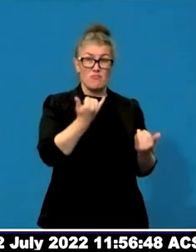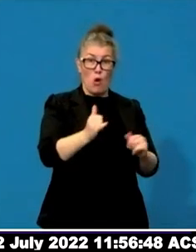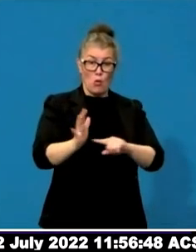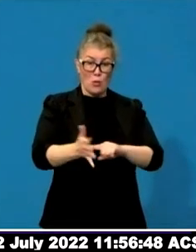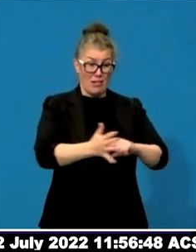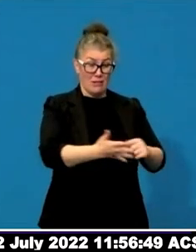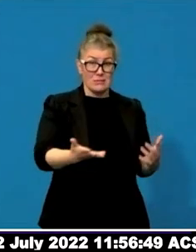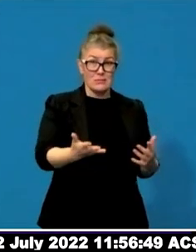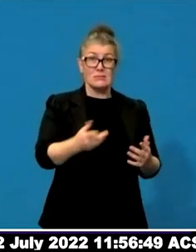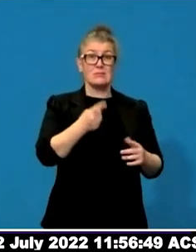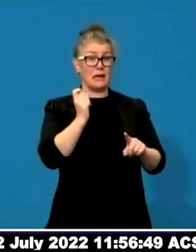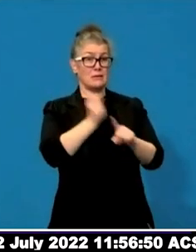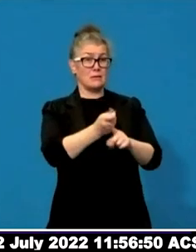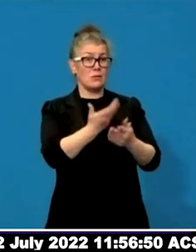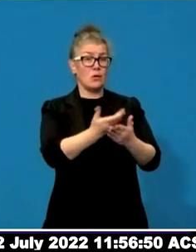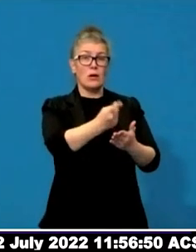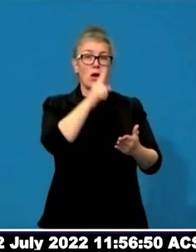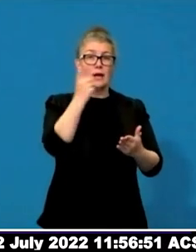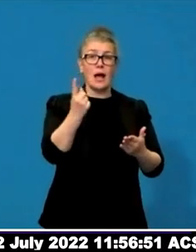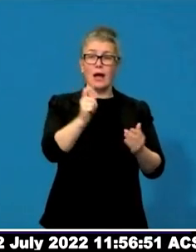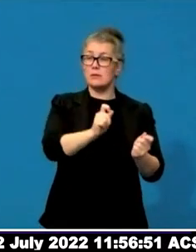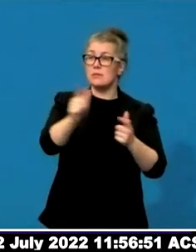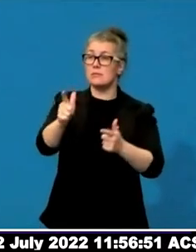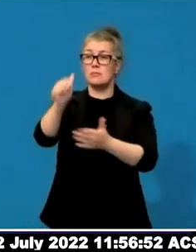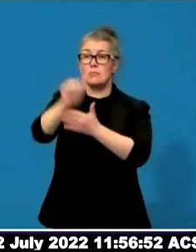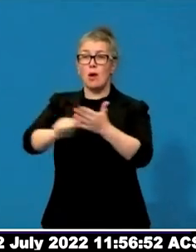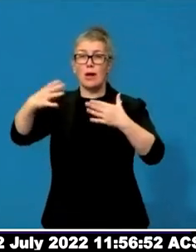Whether you have two-to-one funding or one-to-one funding,